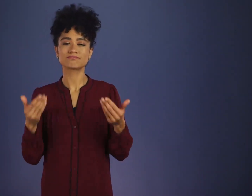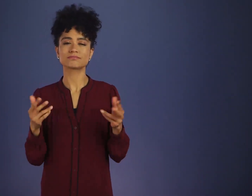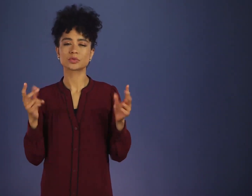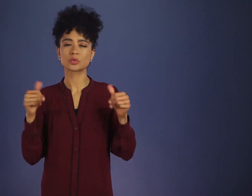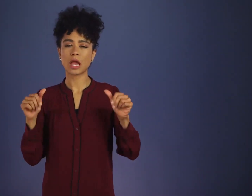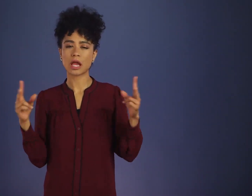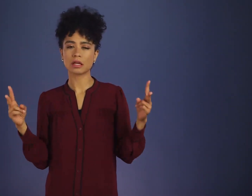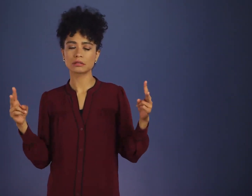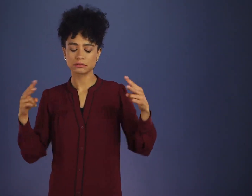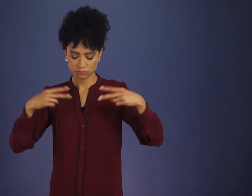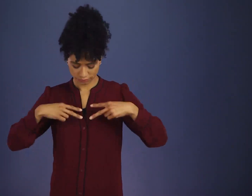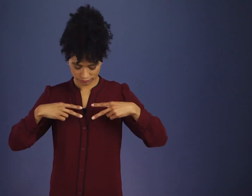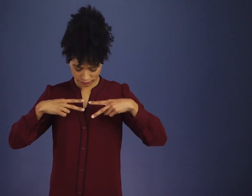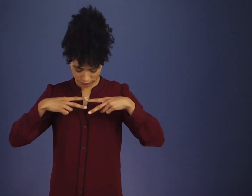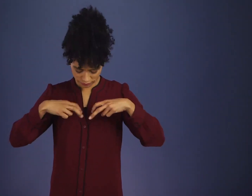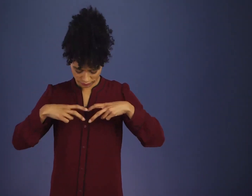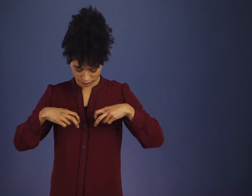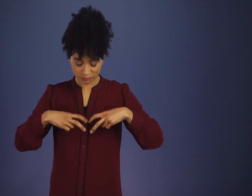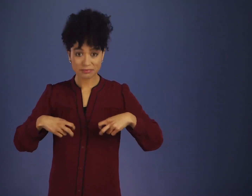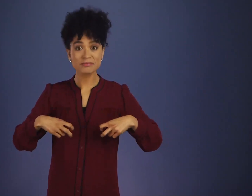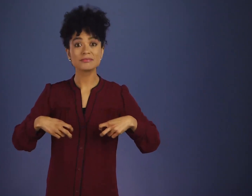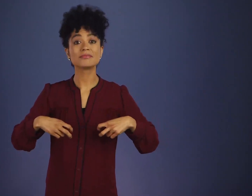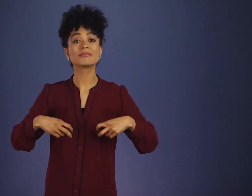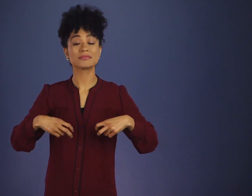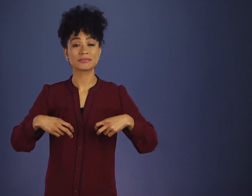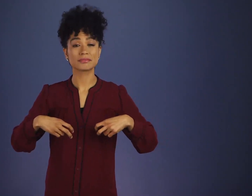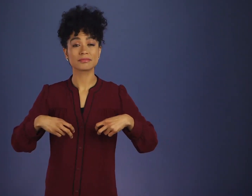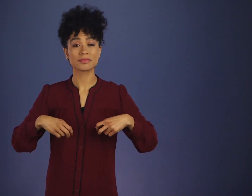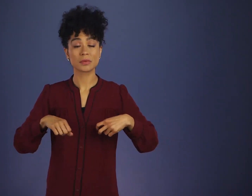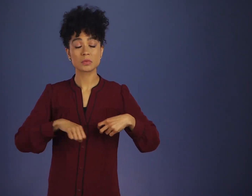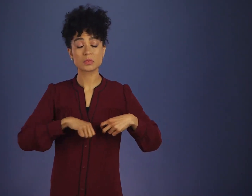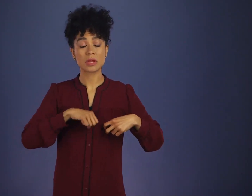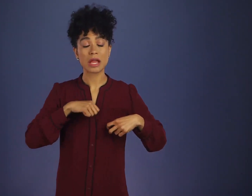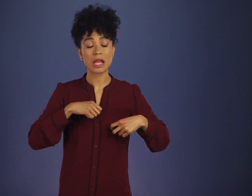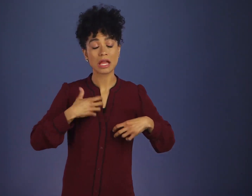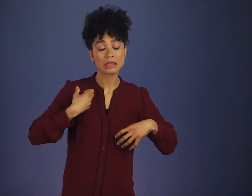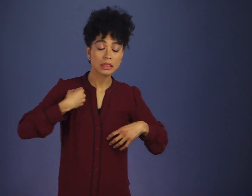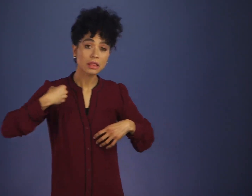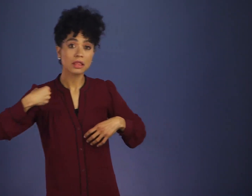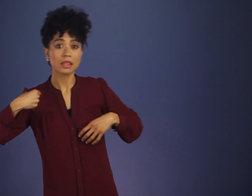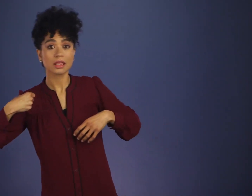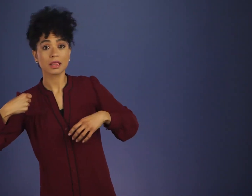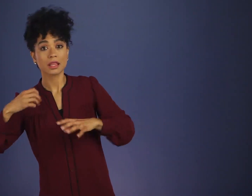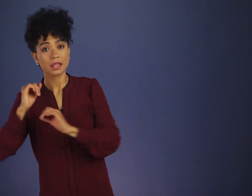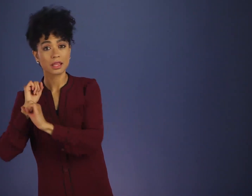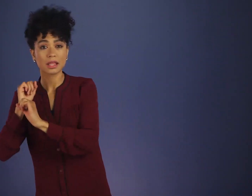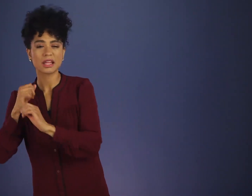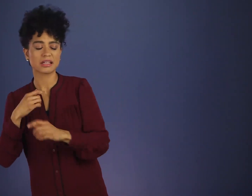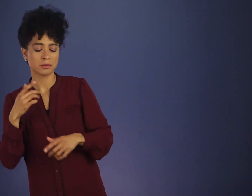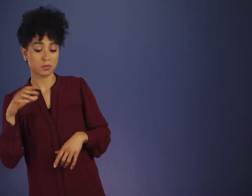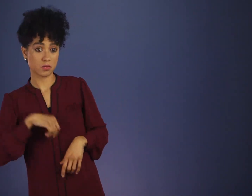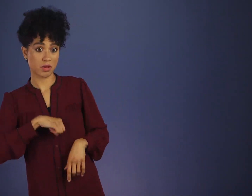Both his pride and his fear beat him back every time he tries to look within himself.